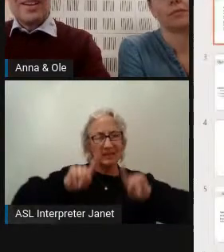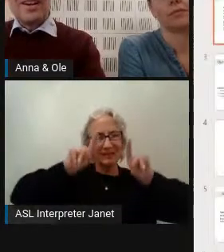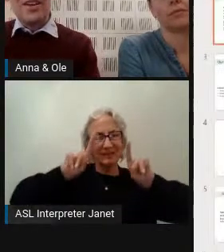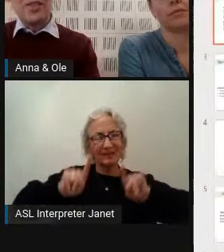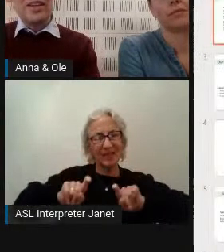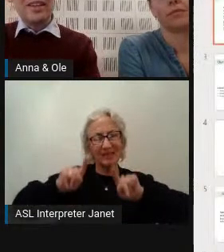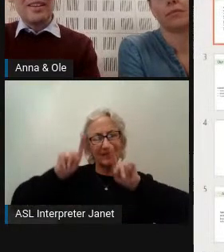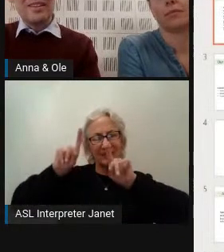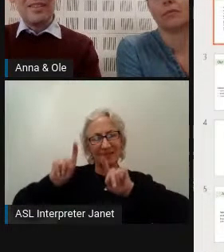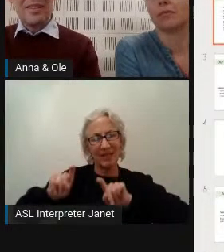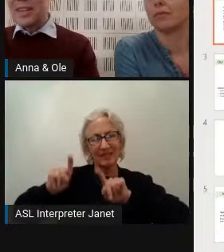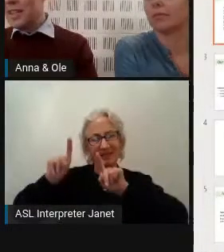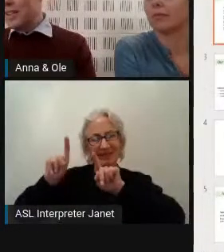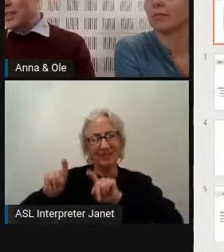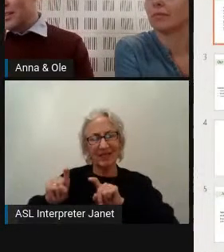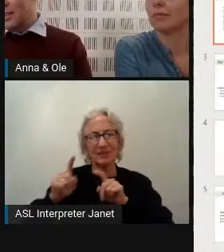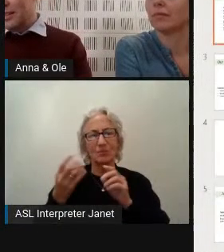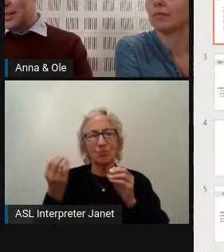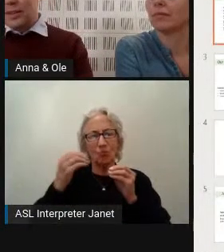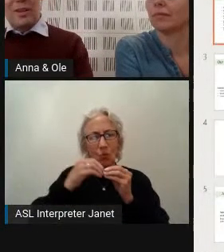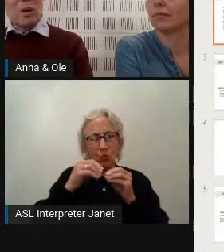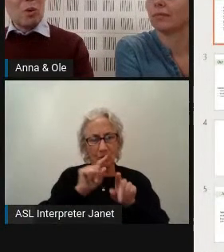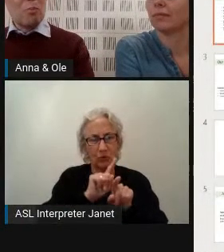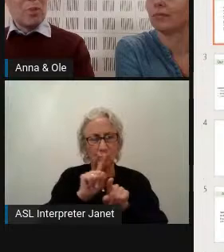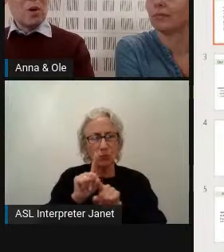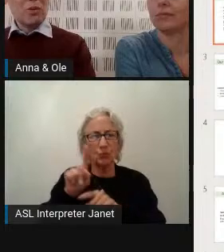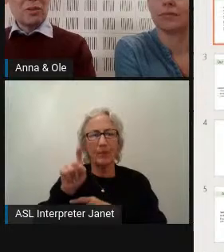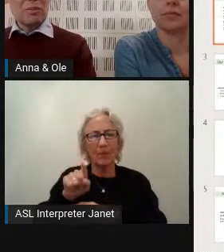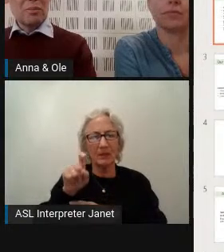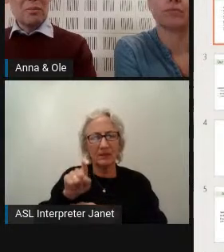of the things we would like to do better and we would also like to test, test, test.